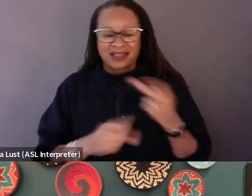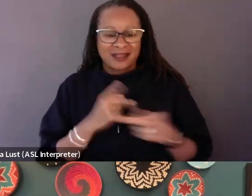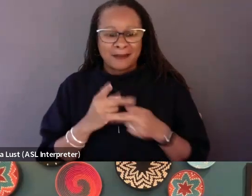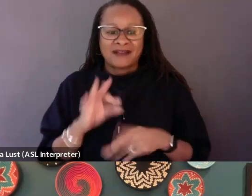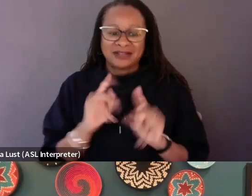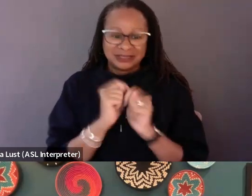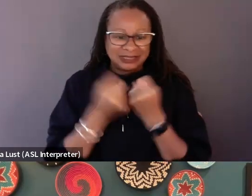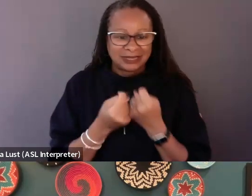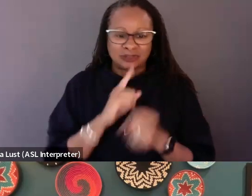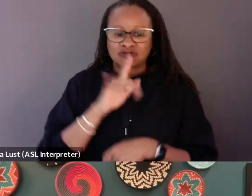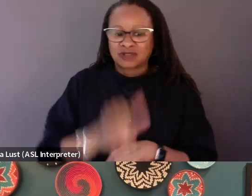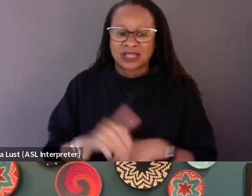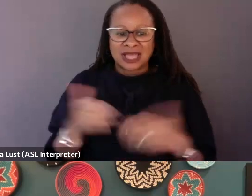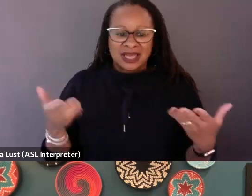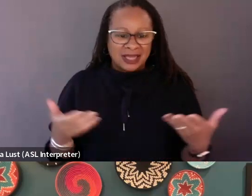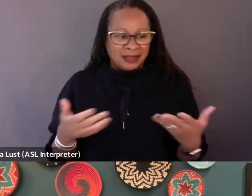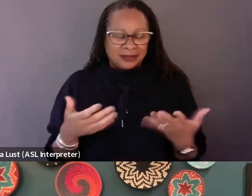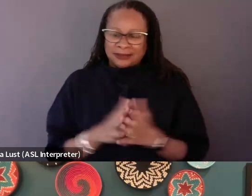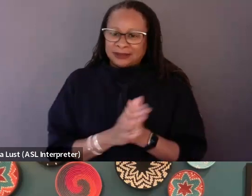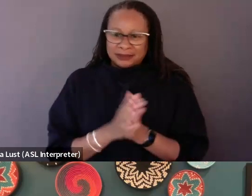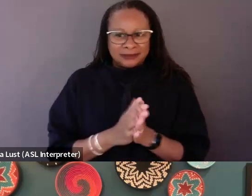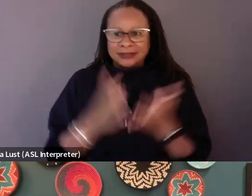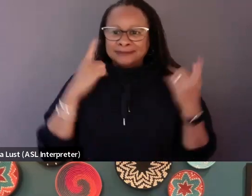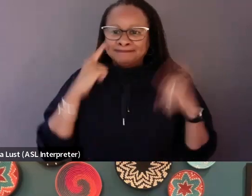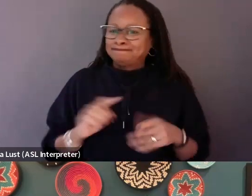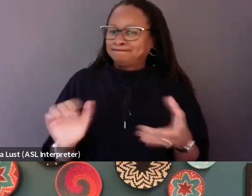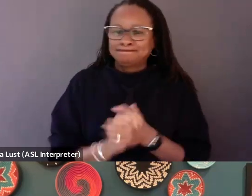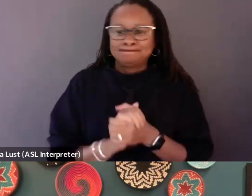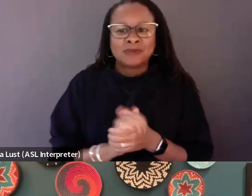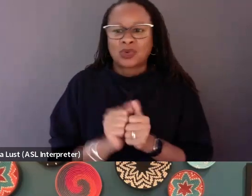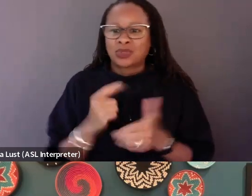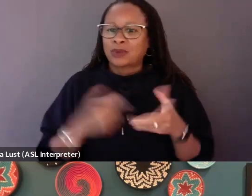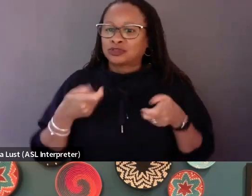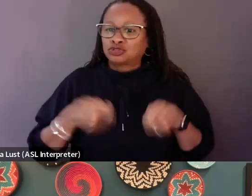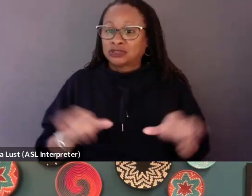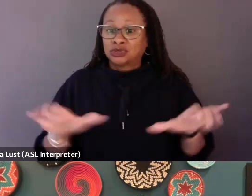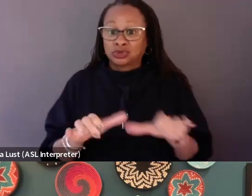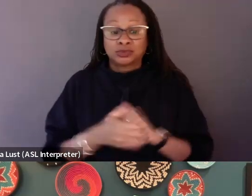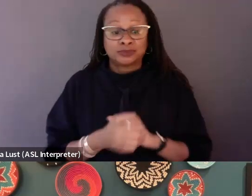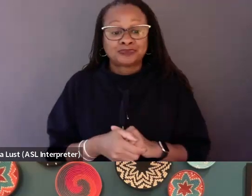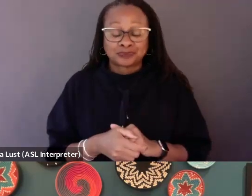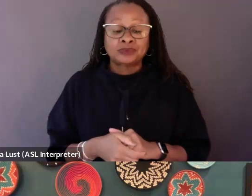which was really resonating with what we were trying to do, and just that Ashok and his love